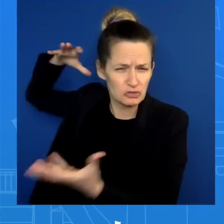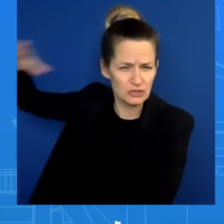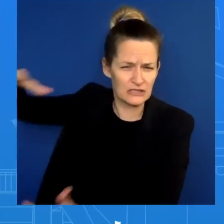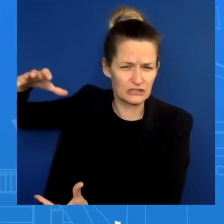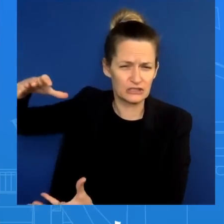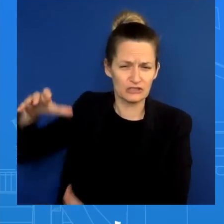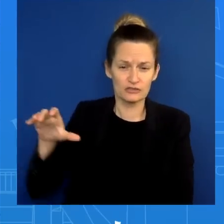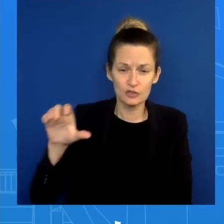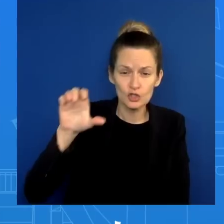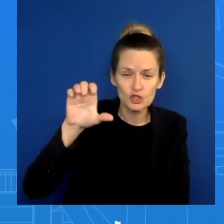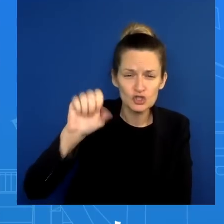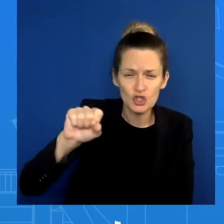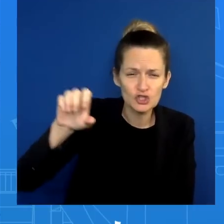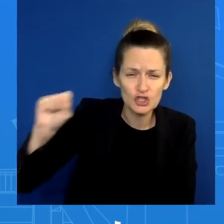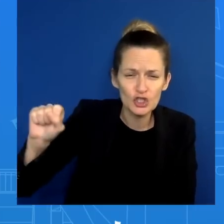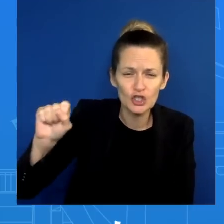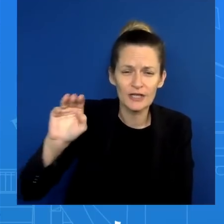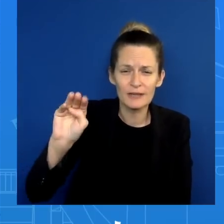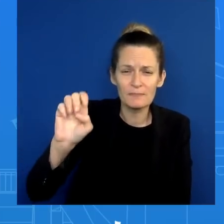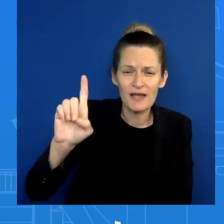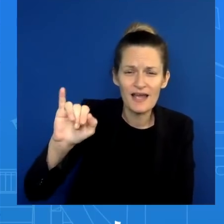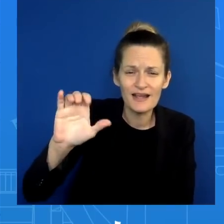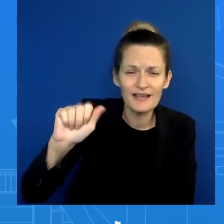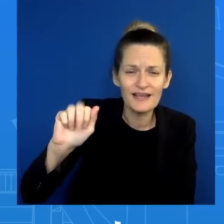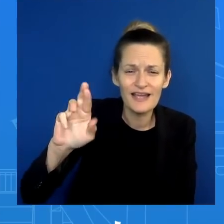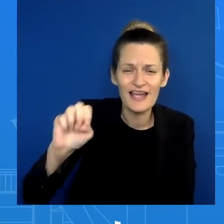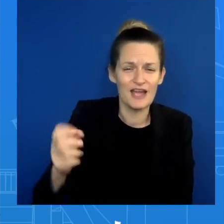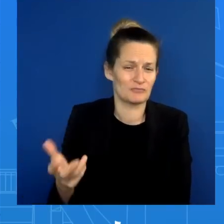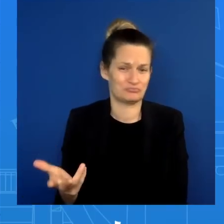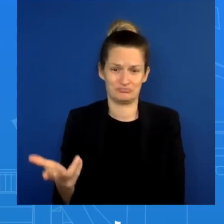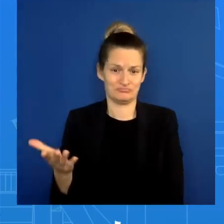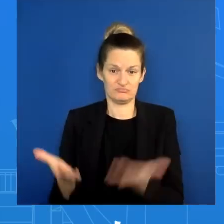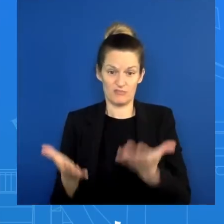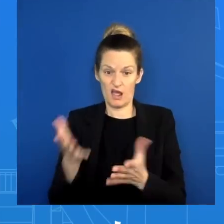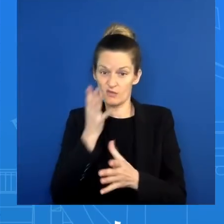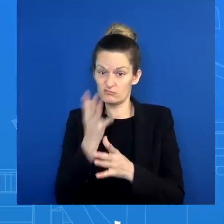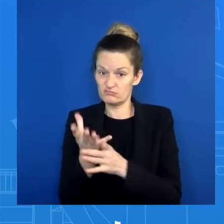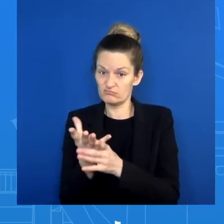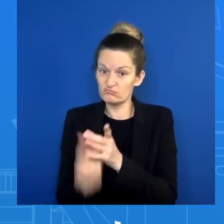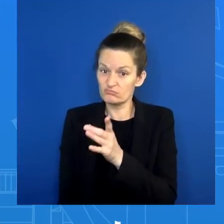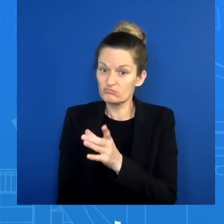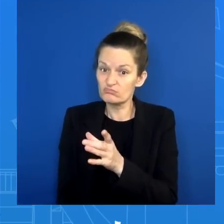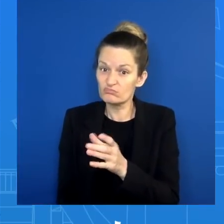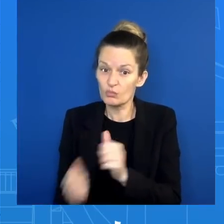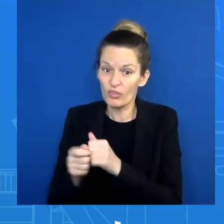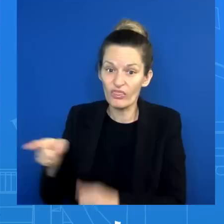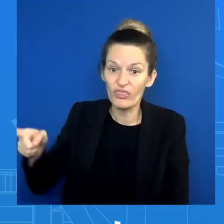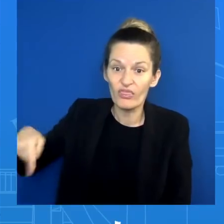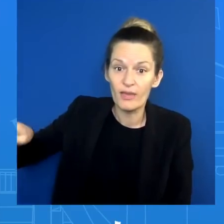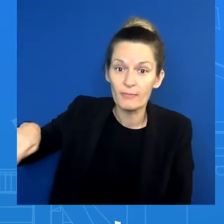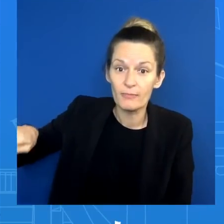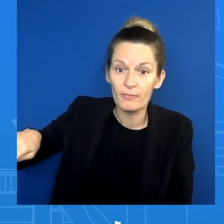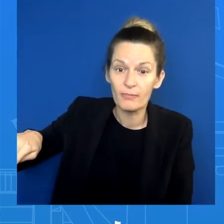And as you know, he always quotes his dad, don't compare me to the almighty. Compare me to the alternative.